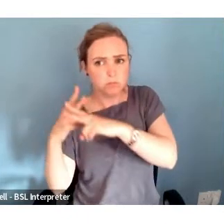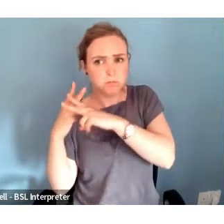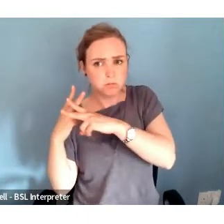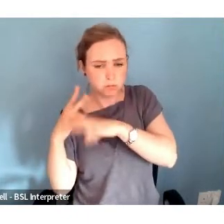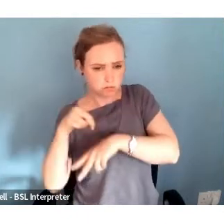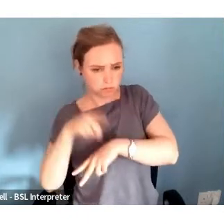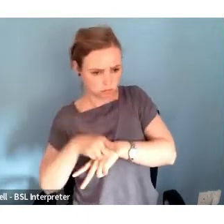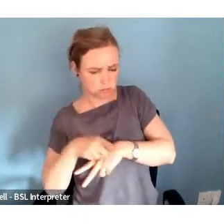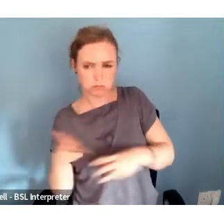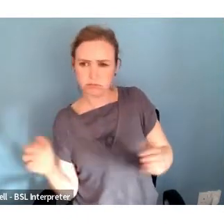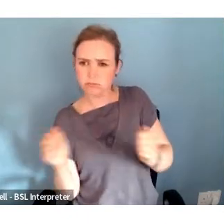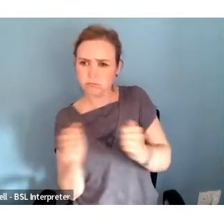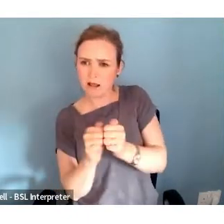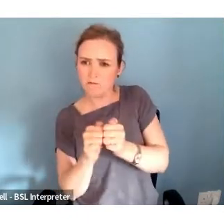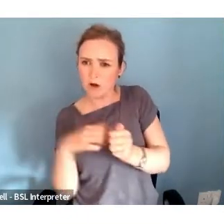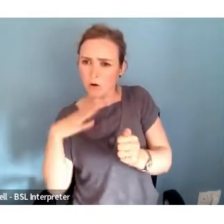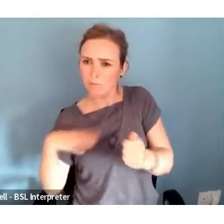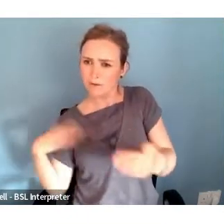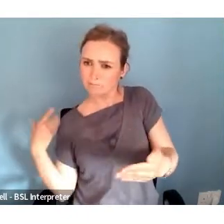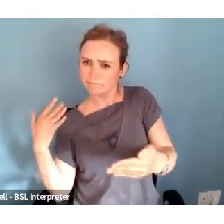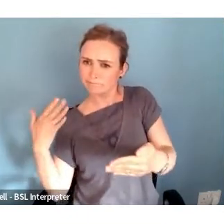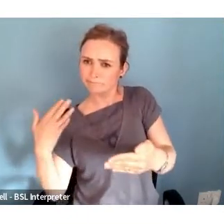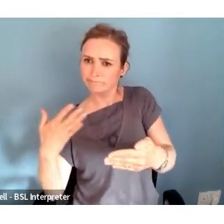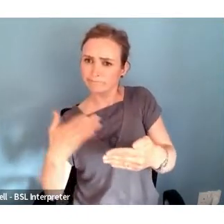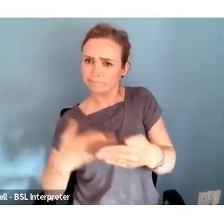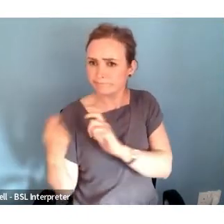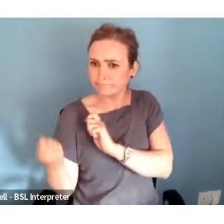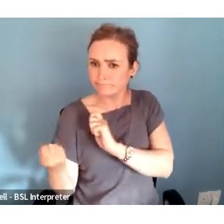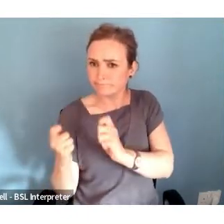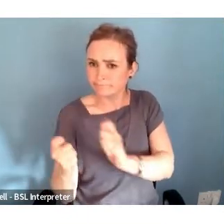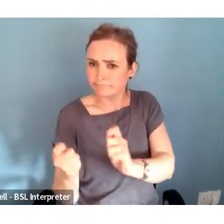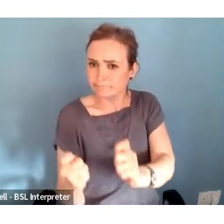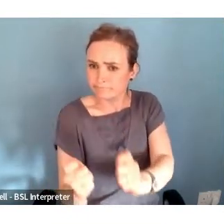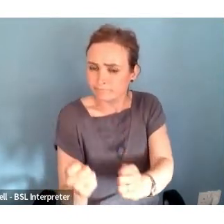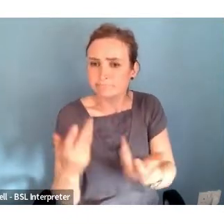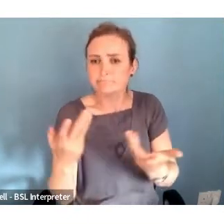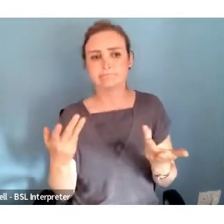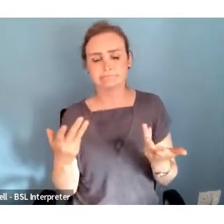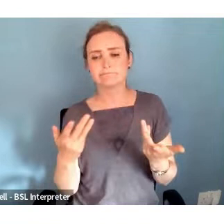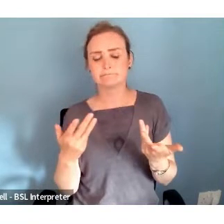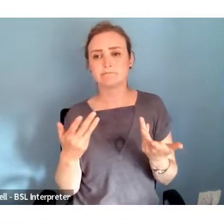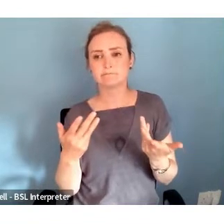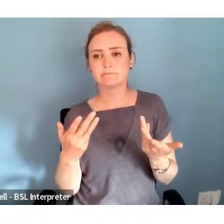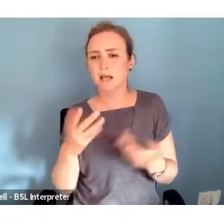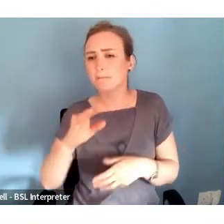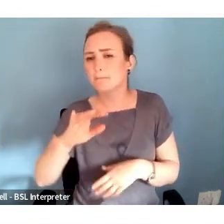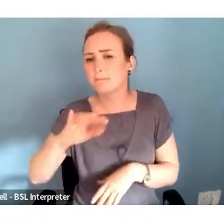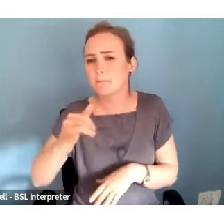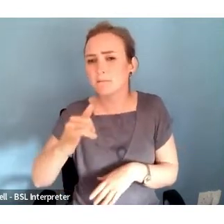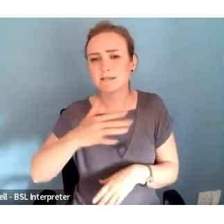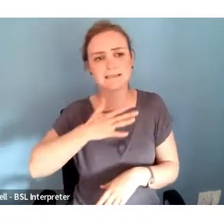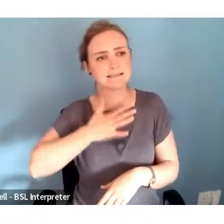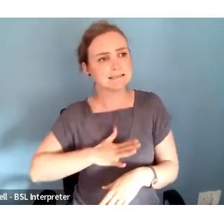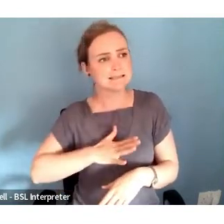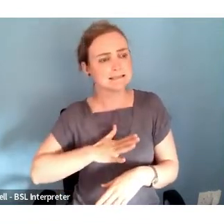Or have things changed? Things might have changed since we wrote that job description. It might be that we need different skills now, might be